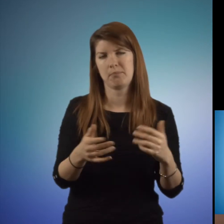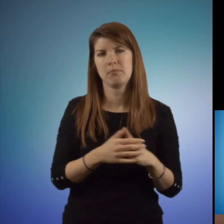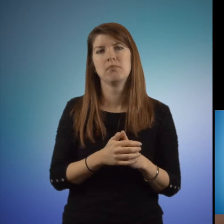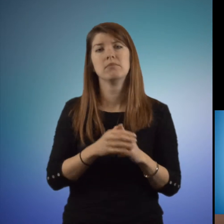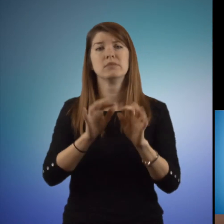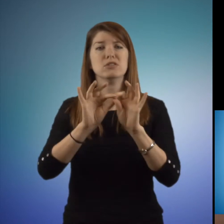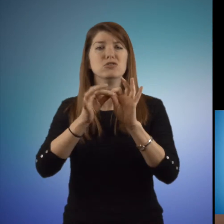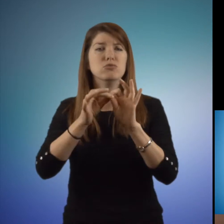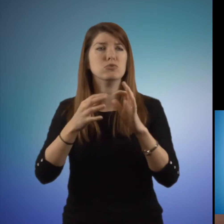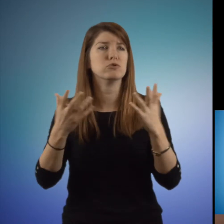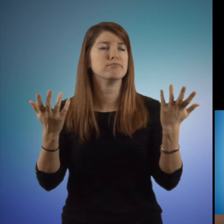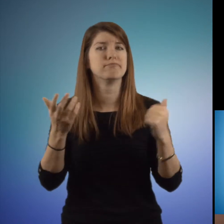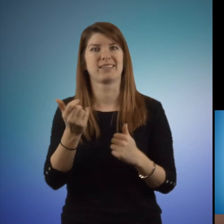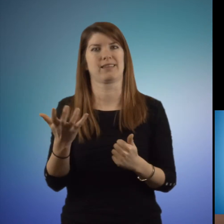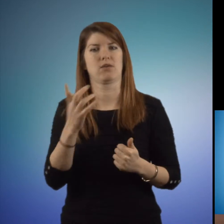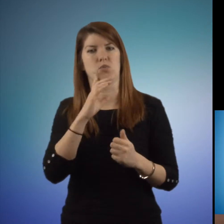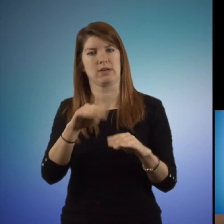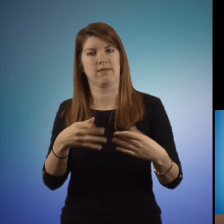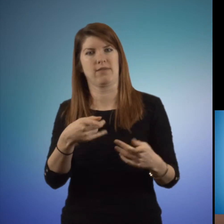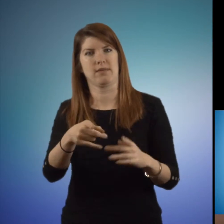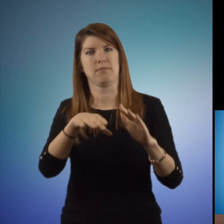anything that would give them access to the instruction.